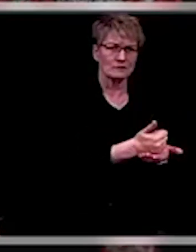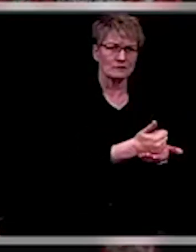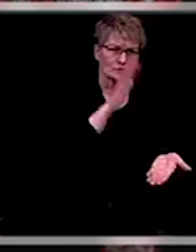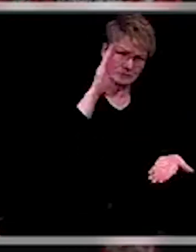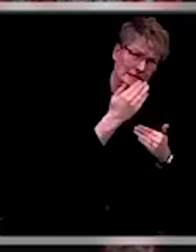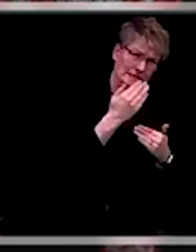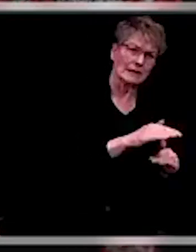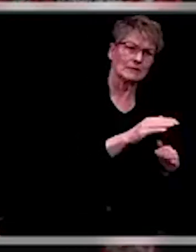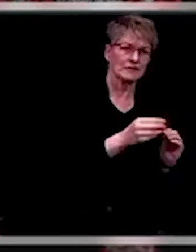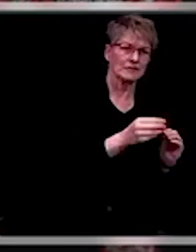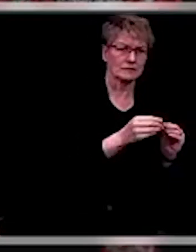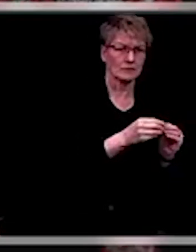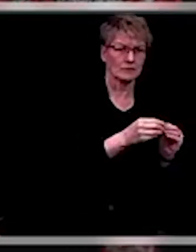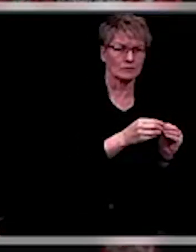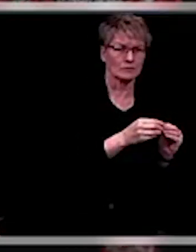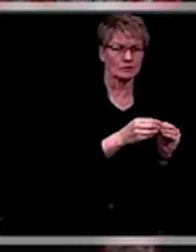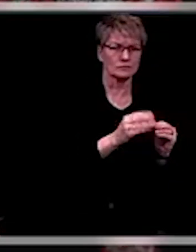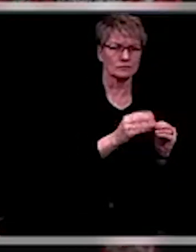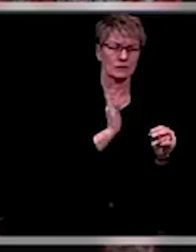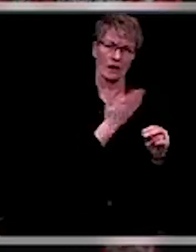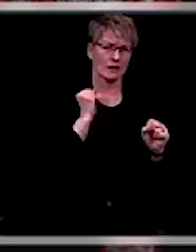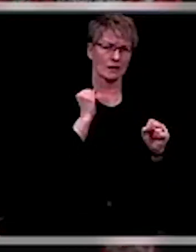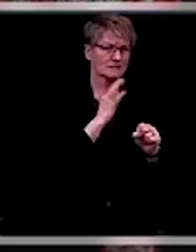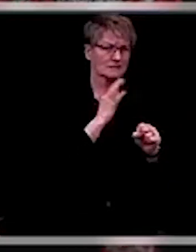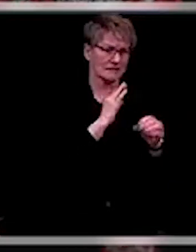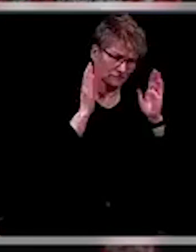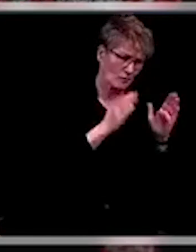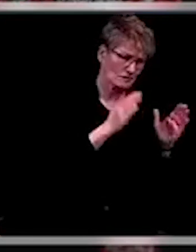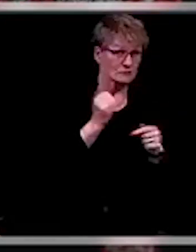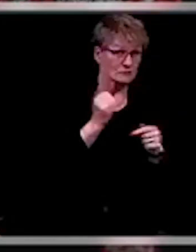That's for that 10 day period and start identifying who you might have been in